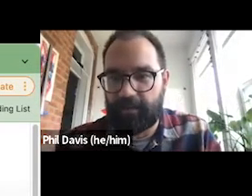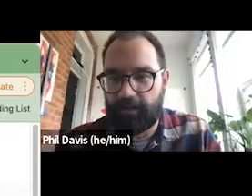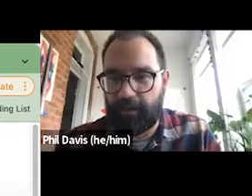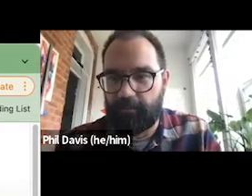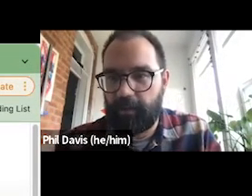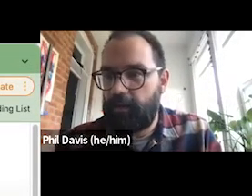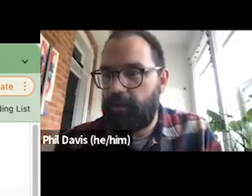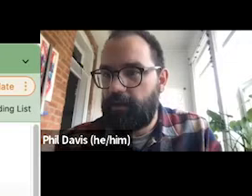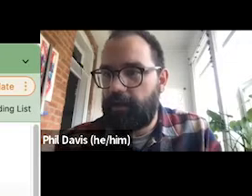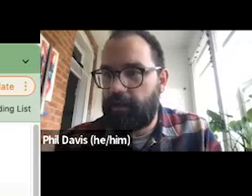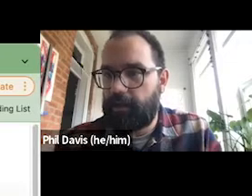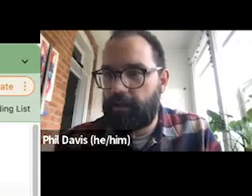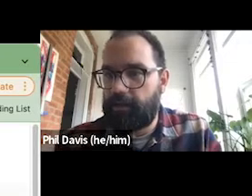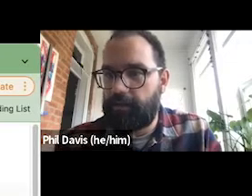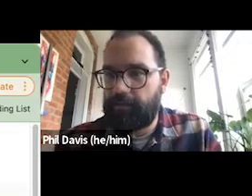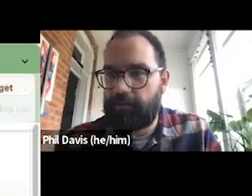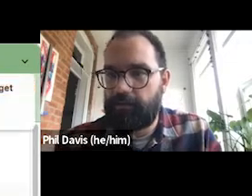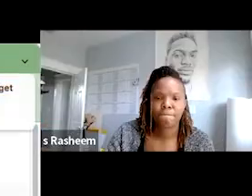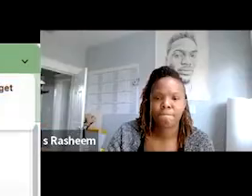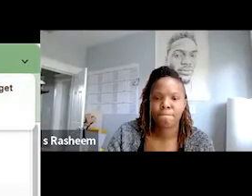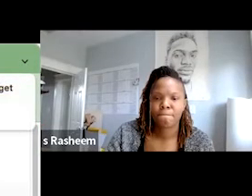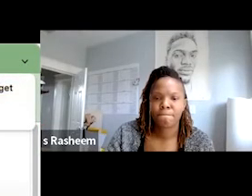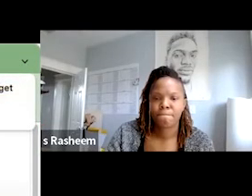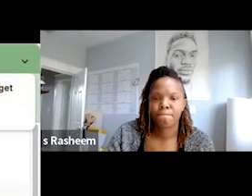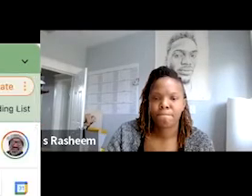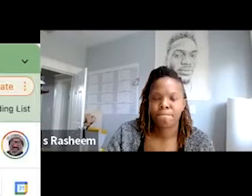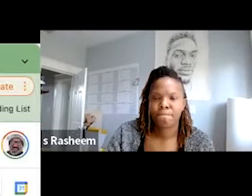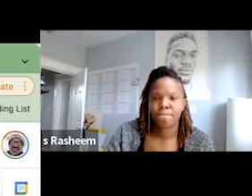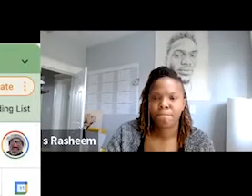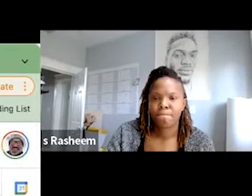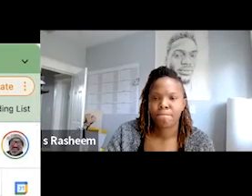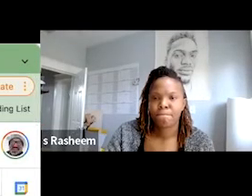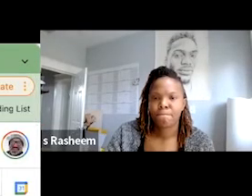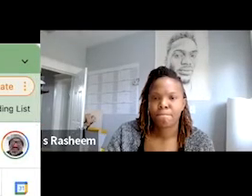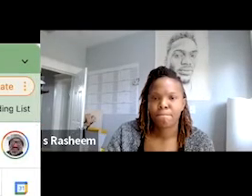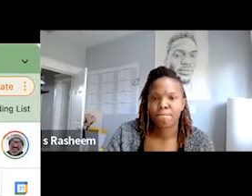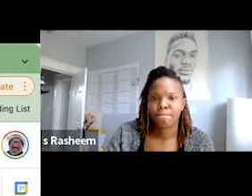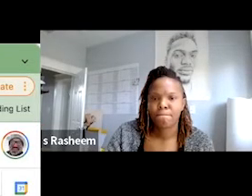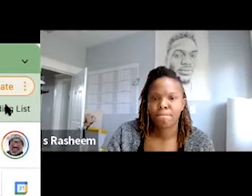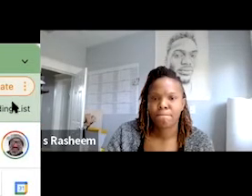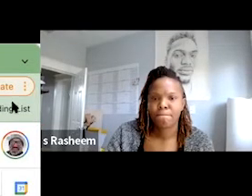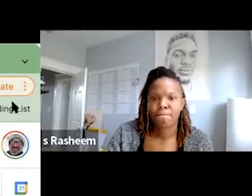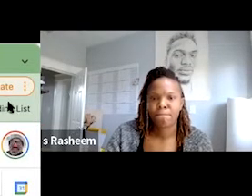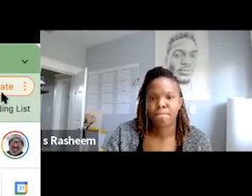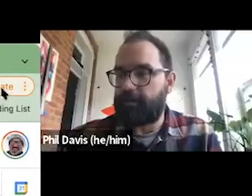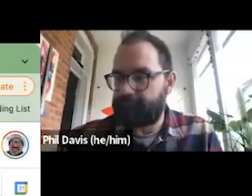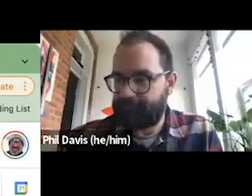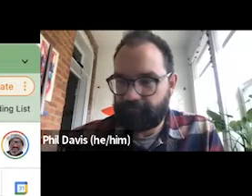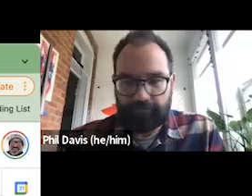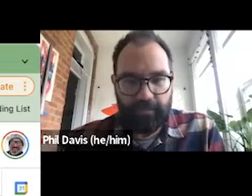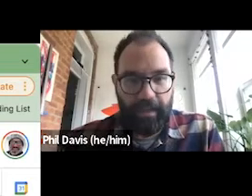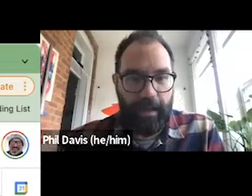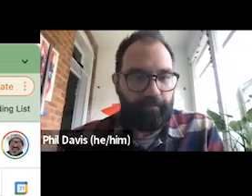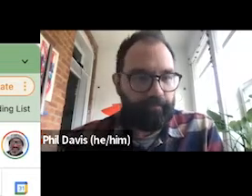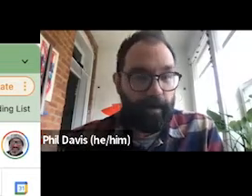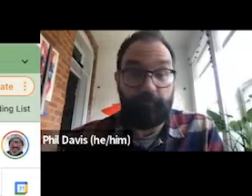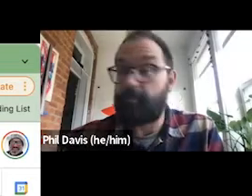SweatyEyeballs.com. And here is our current funding lay out.